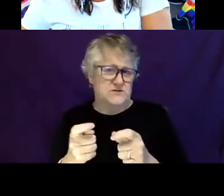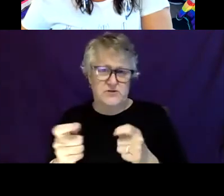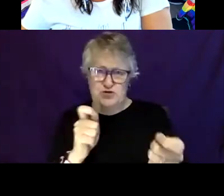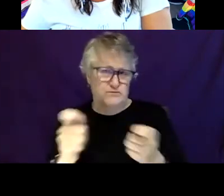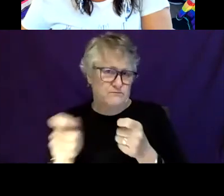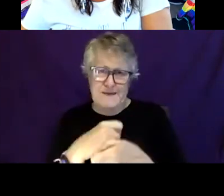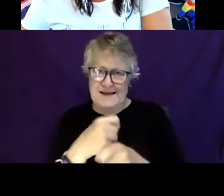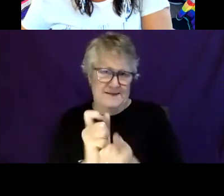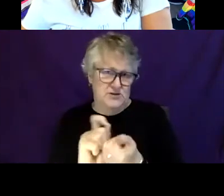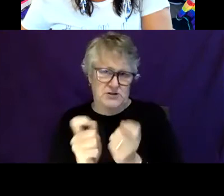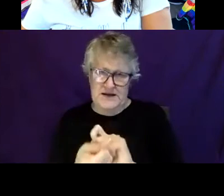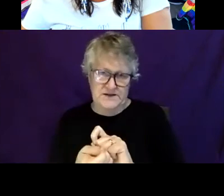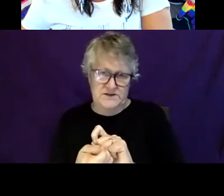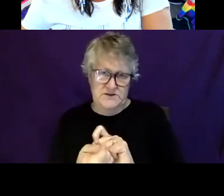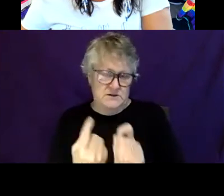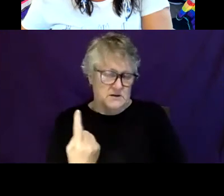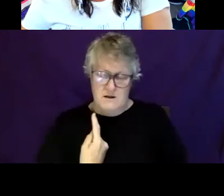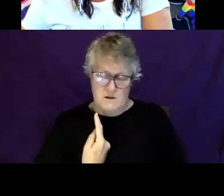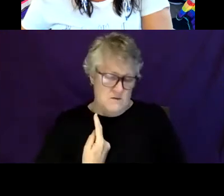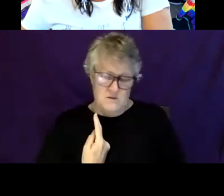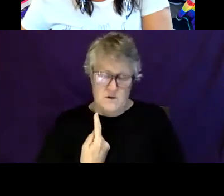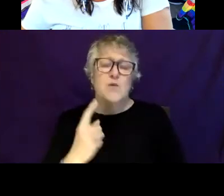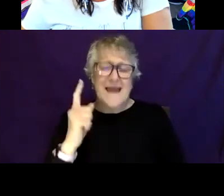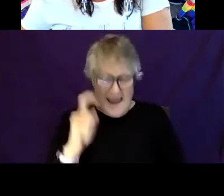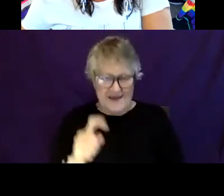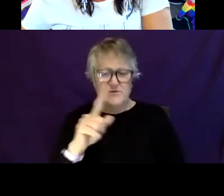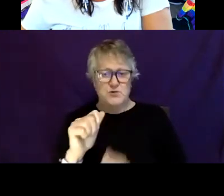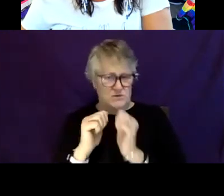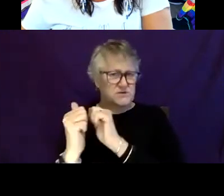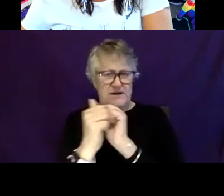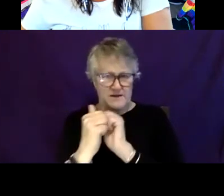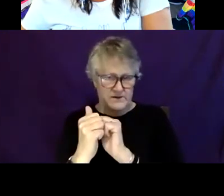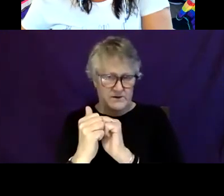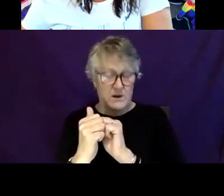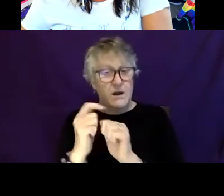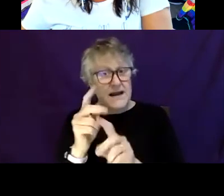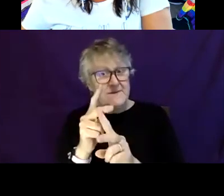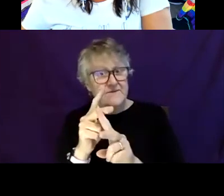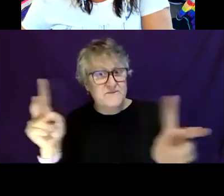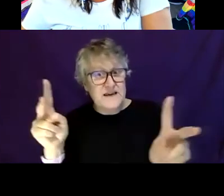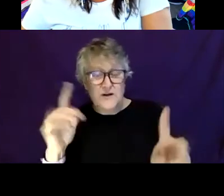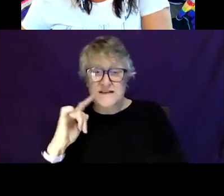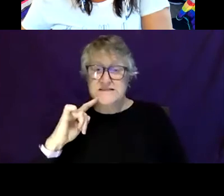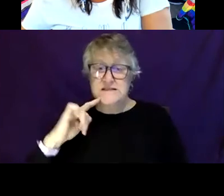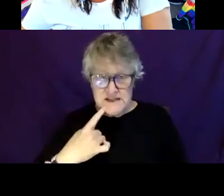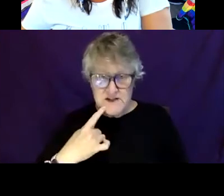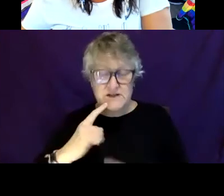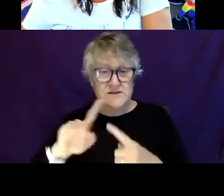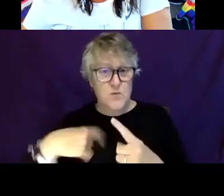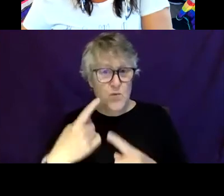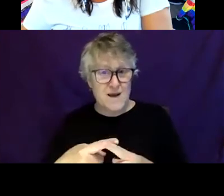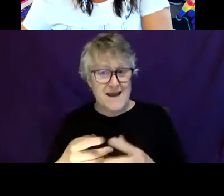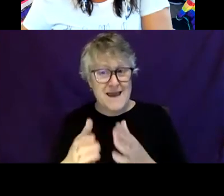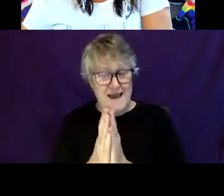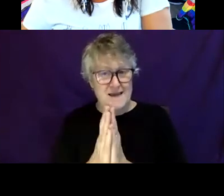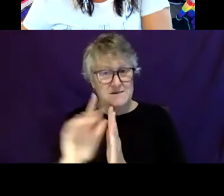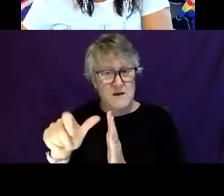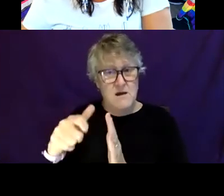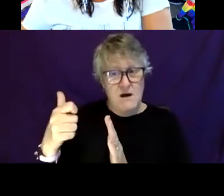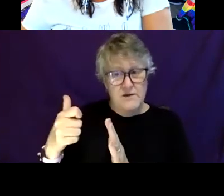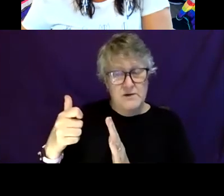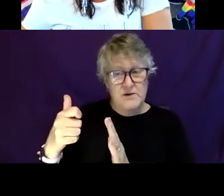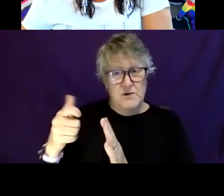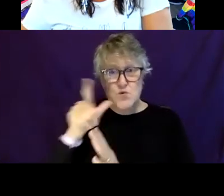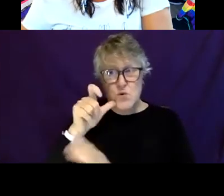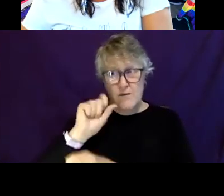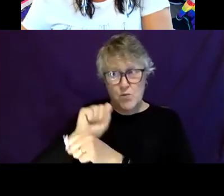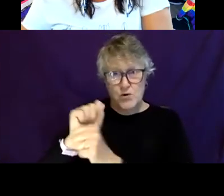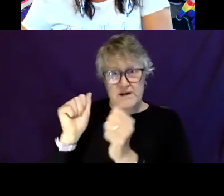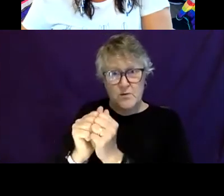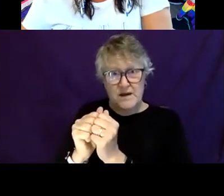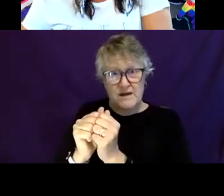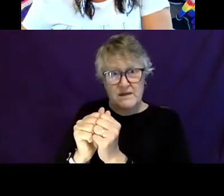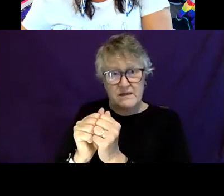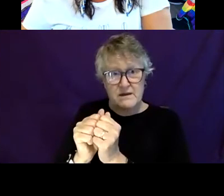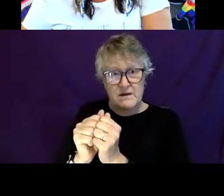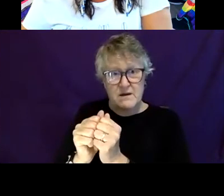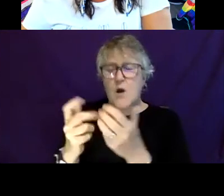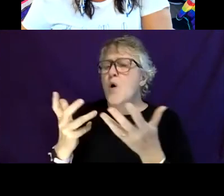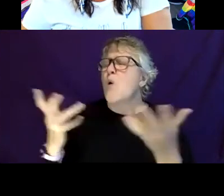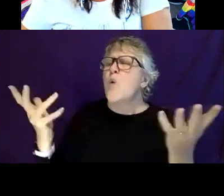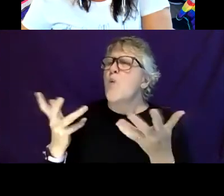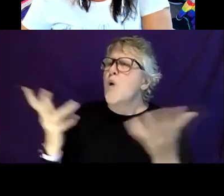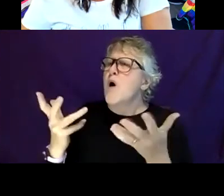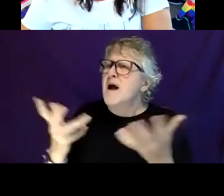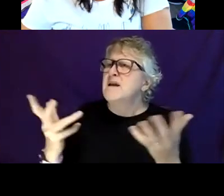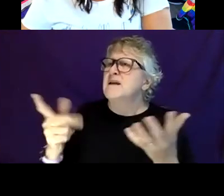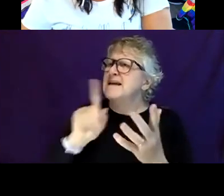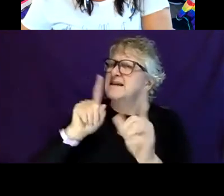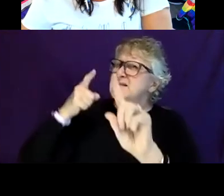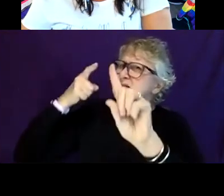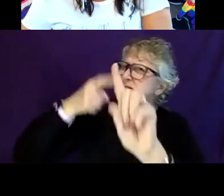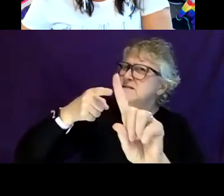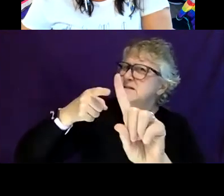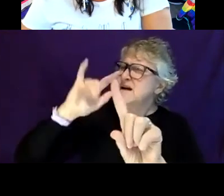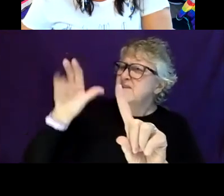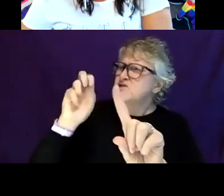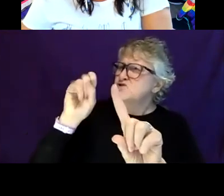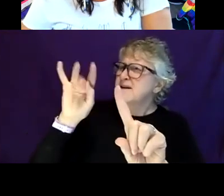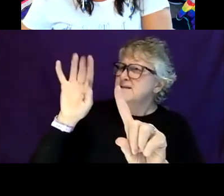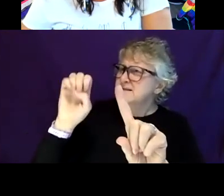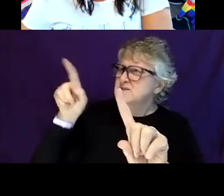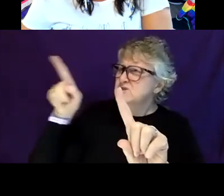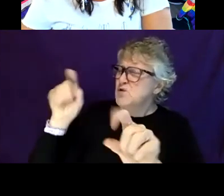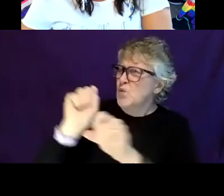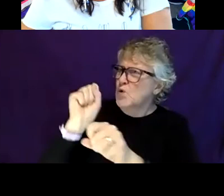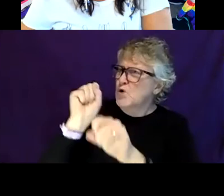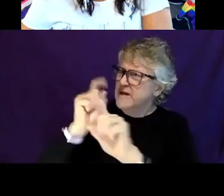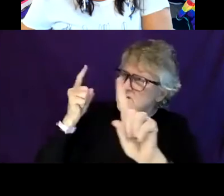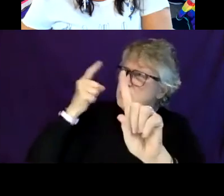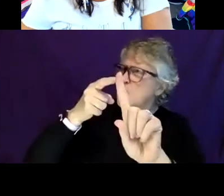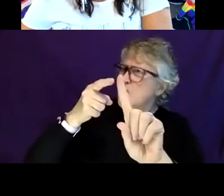We have to do it as a collective. And I'm very serious when I ask others or institutions, folks that I'm working with in various institutions. What is the justice that you're working toward? What is the future that you want to see yourself, your children,